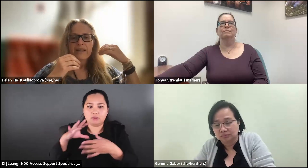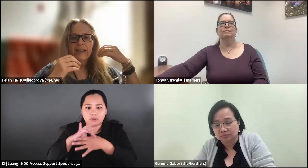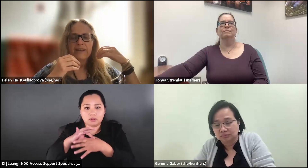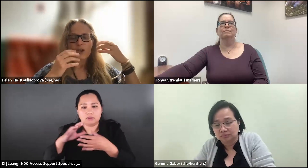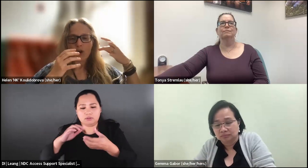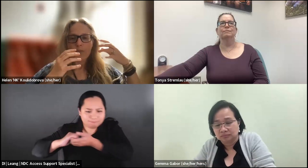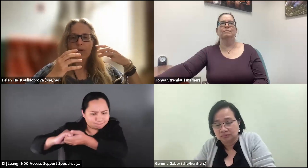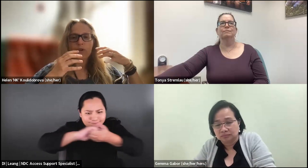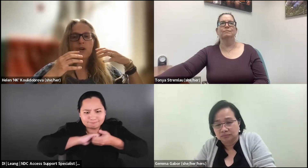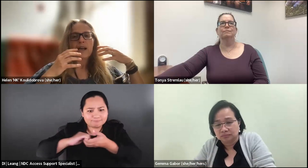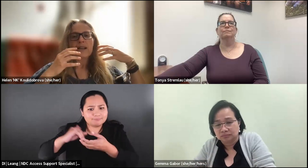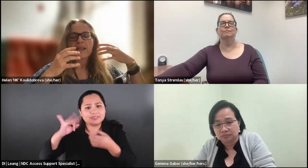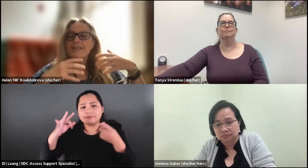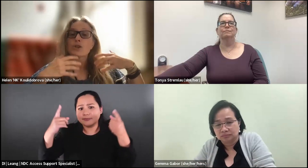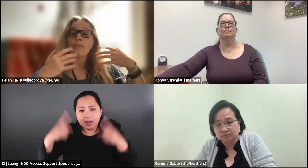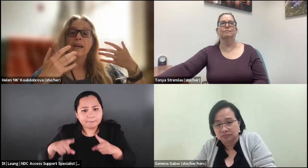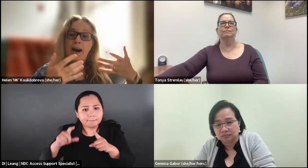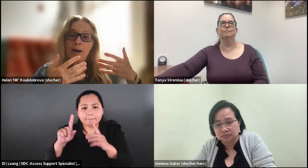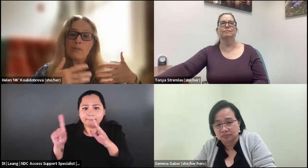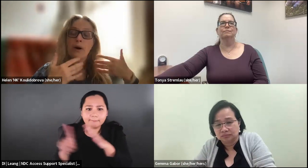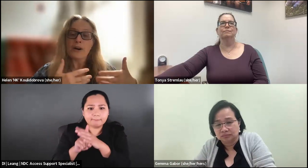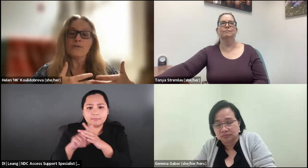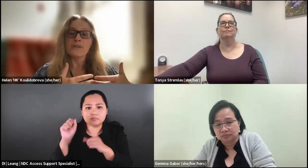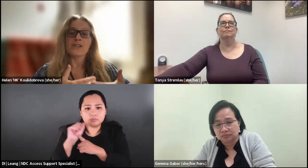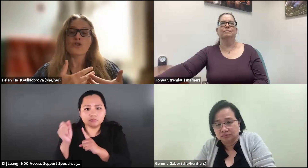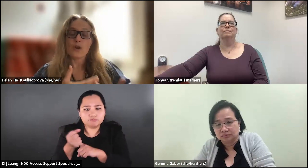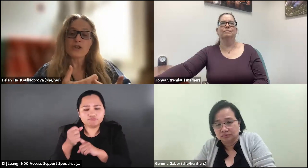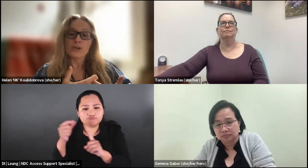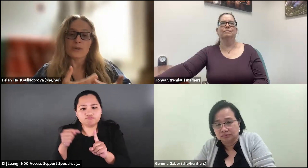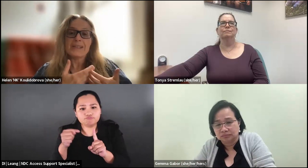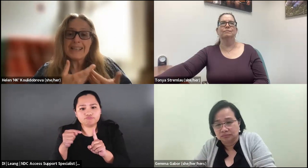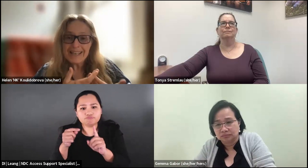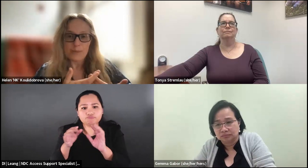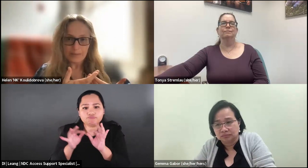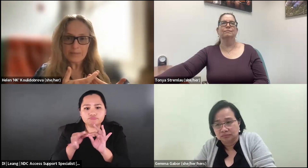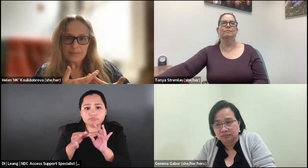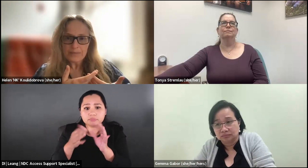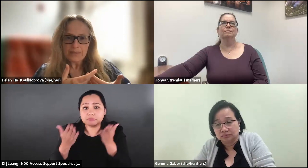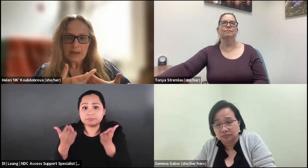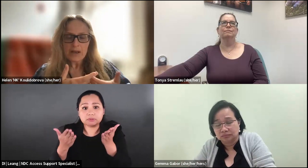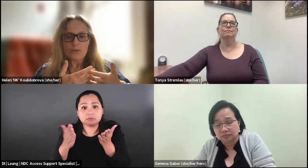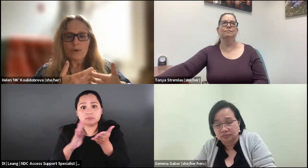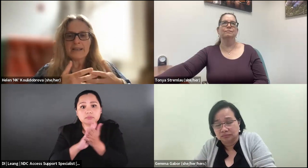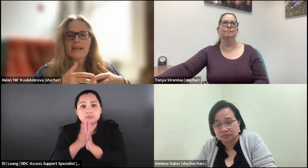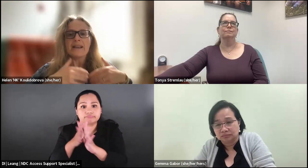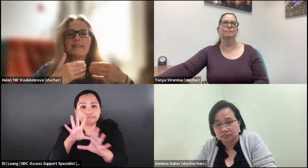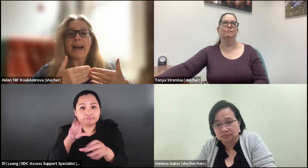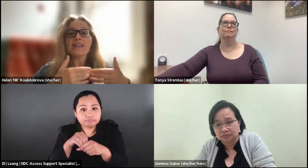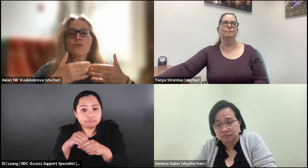that the interpreter needs to become part of the instructional team, that that